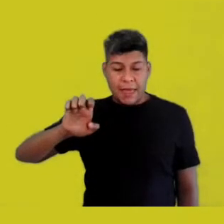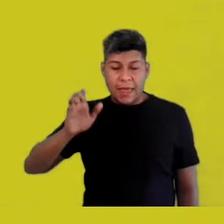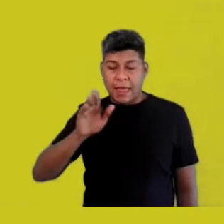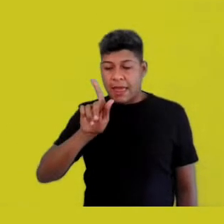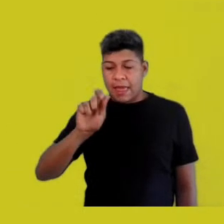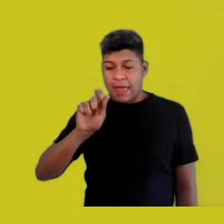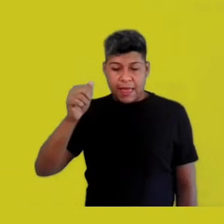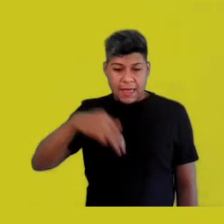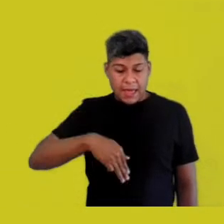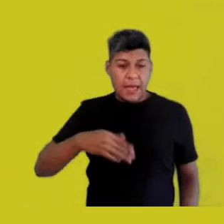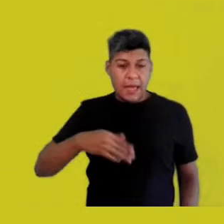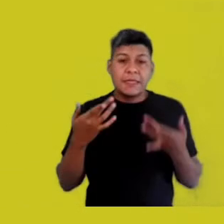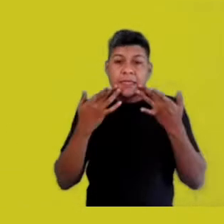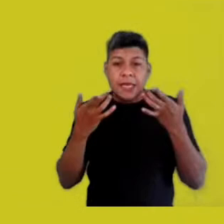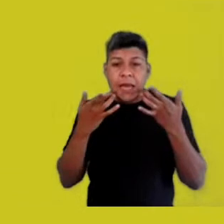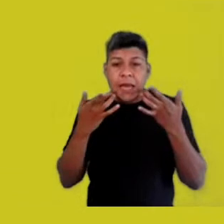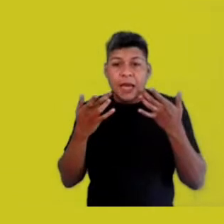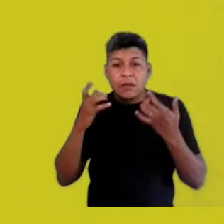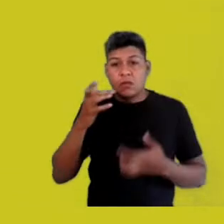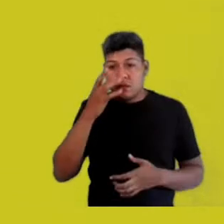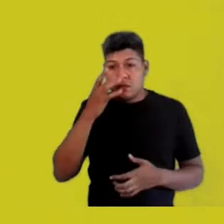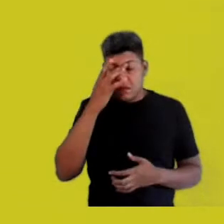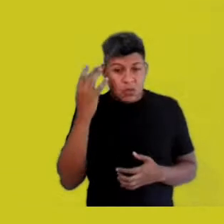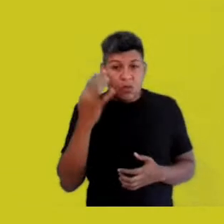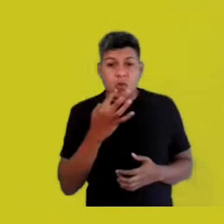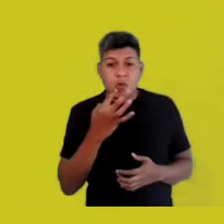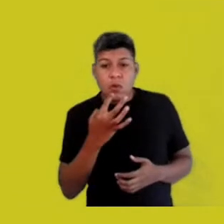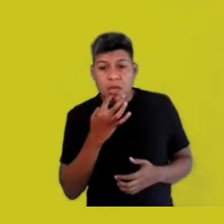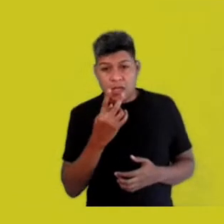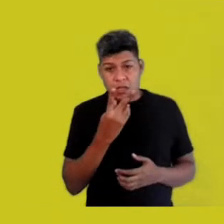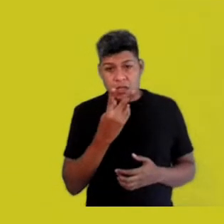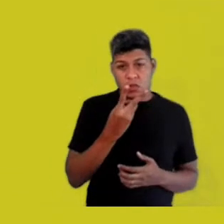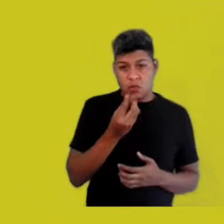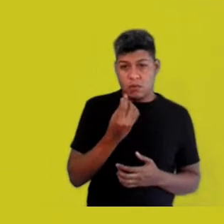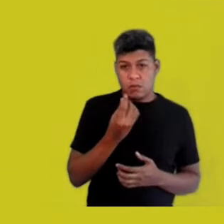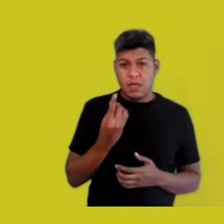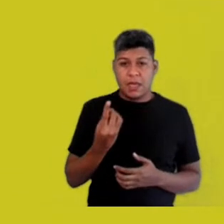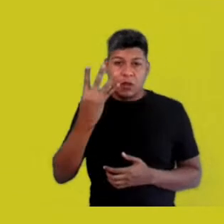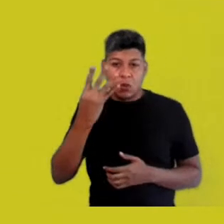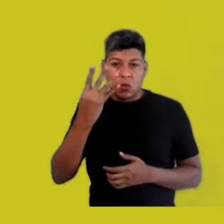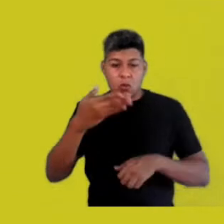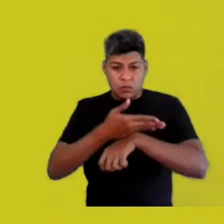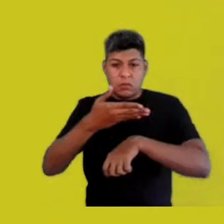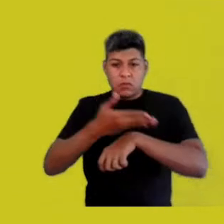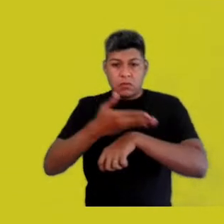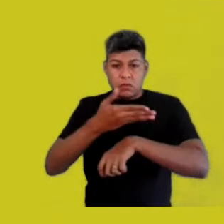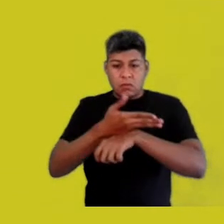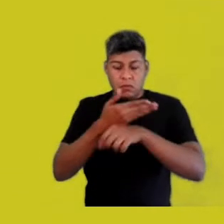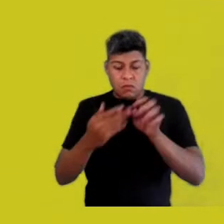recognized since 2014 as part of São Paulo’s immaterial heritage.